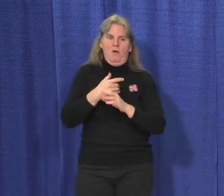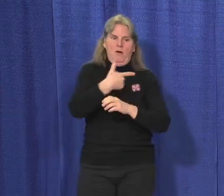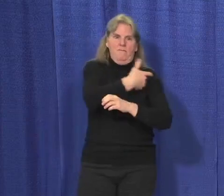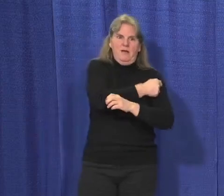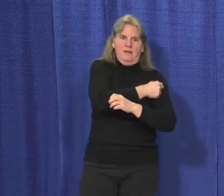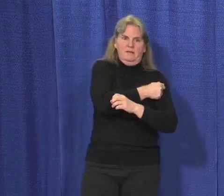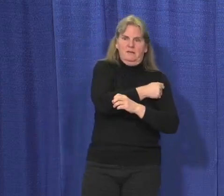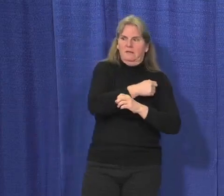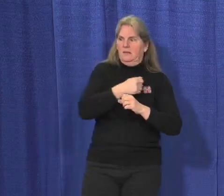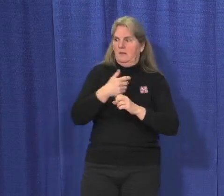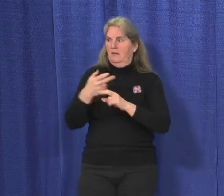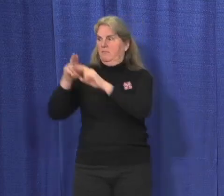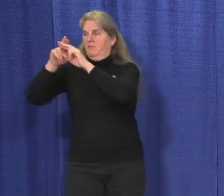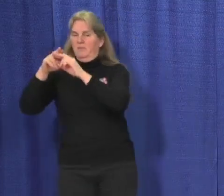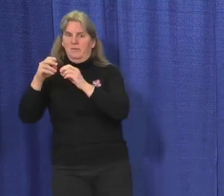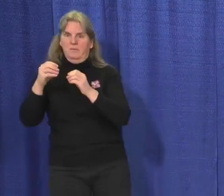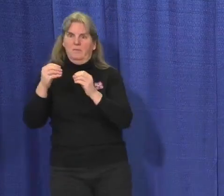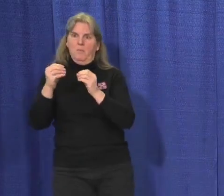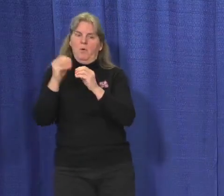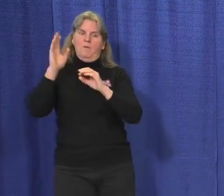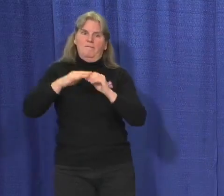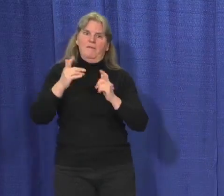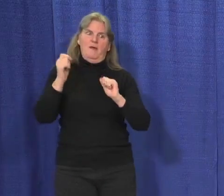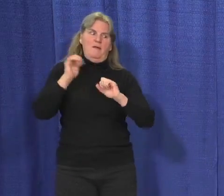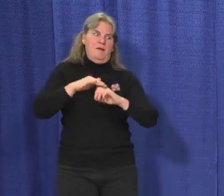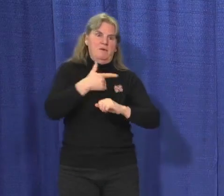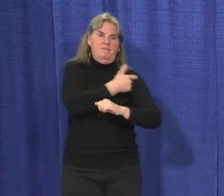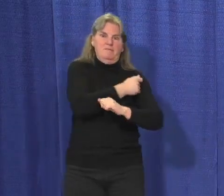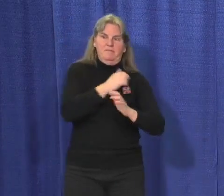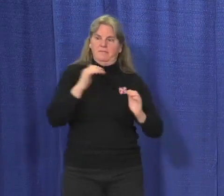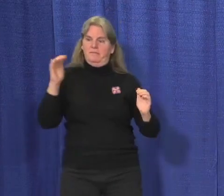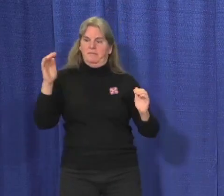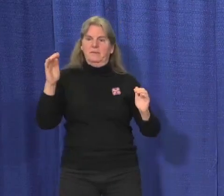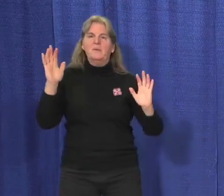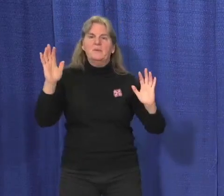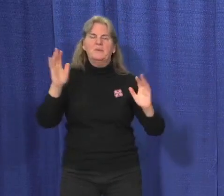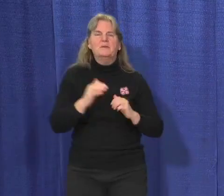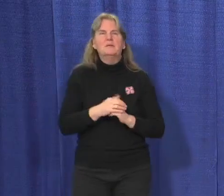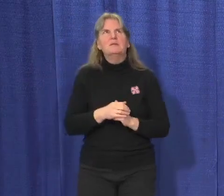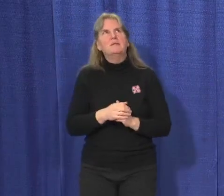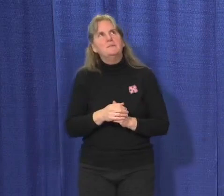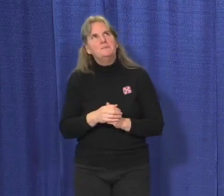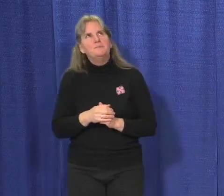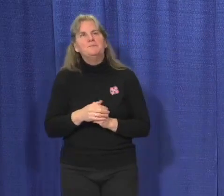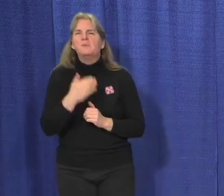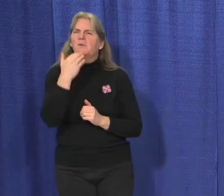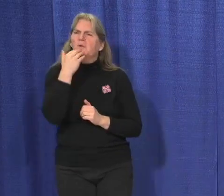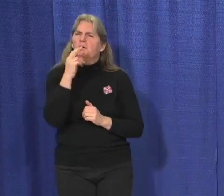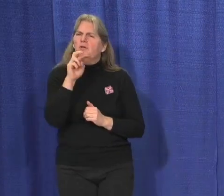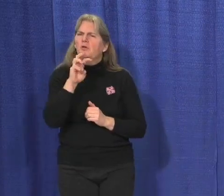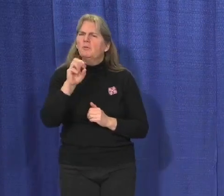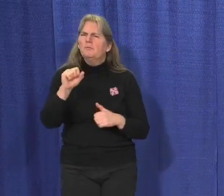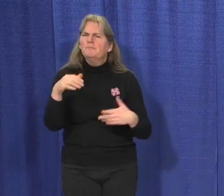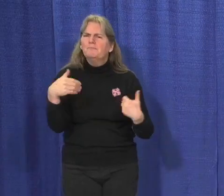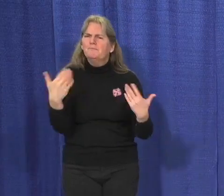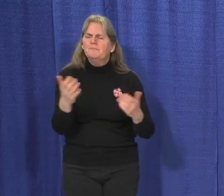to vaccinate enough people. What's the good news? Every day we're learning more